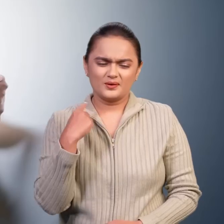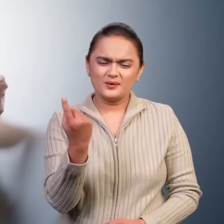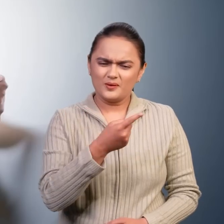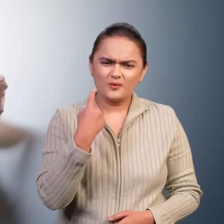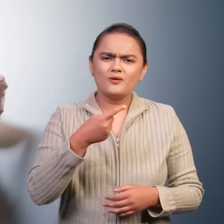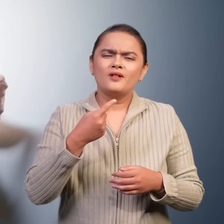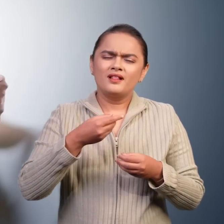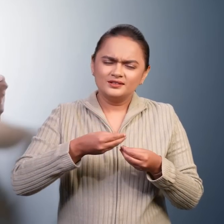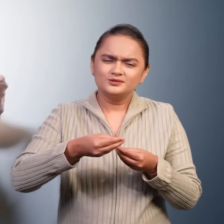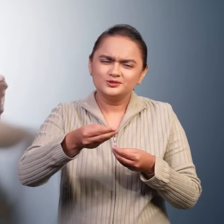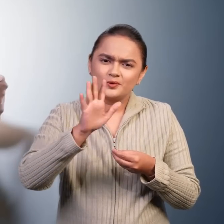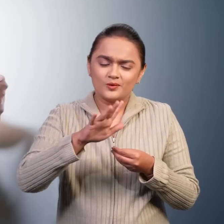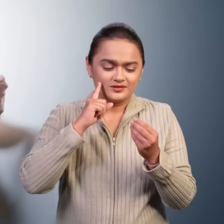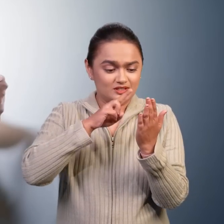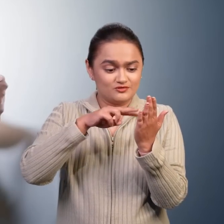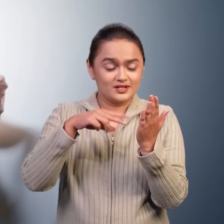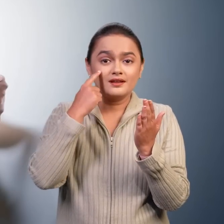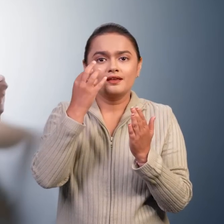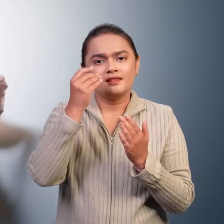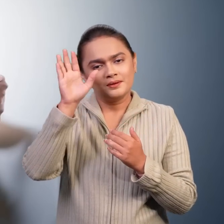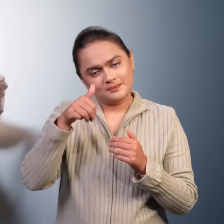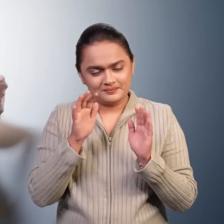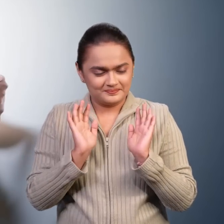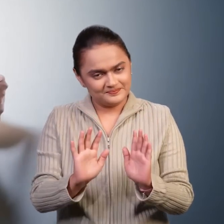Everyone eventually will get a reading number.